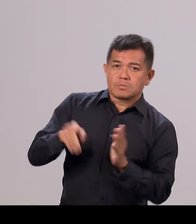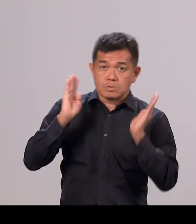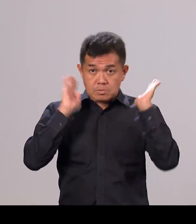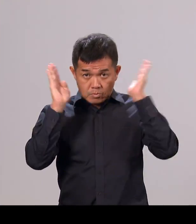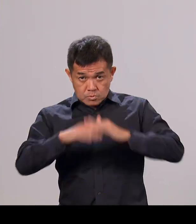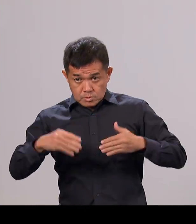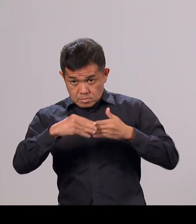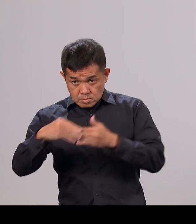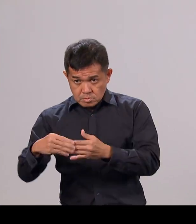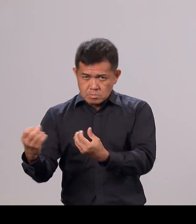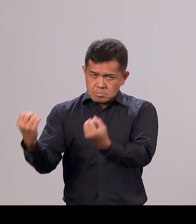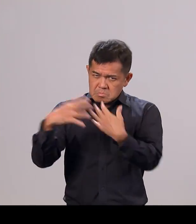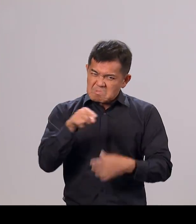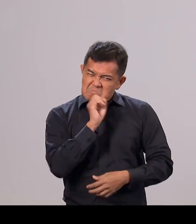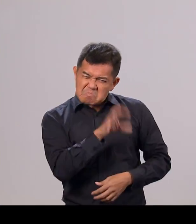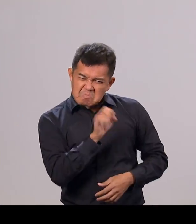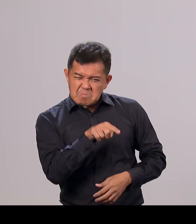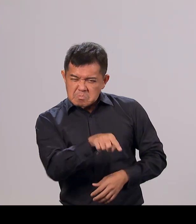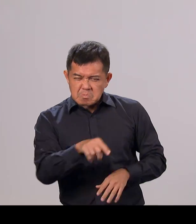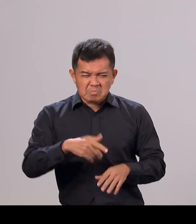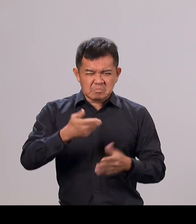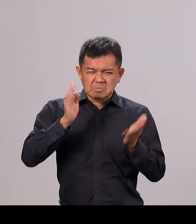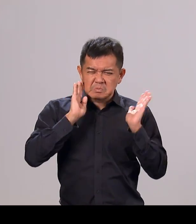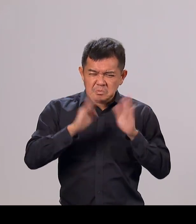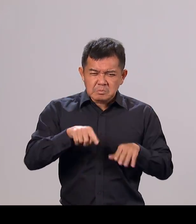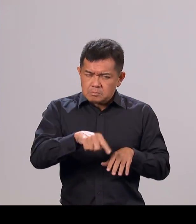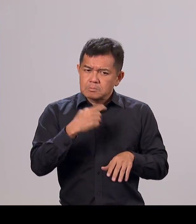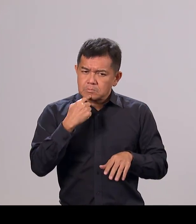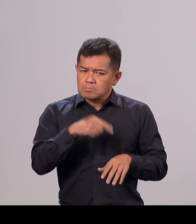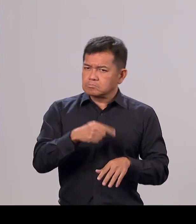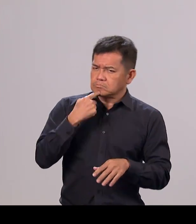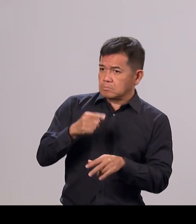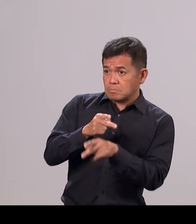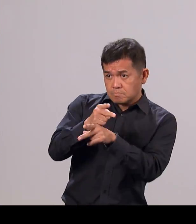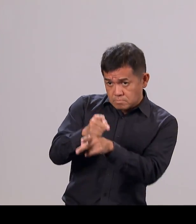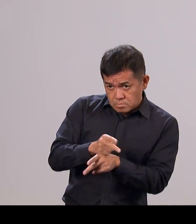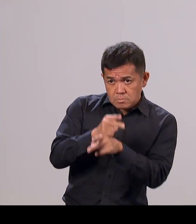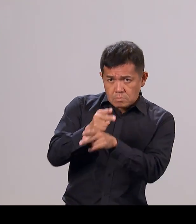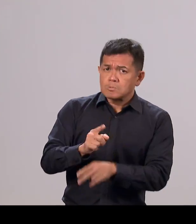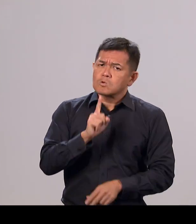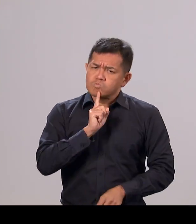I am glad they are vigilant, making sure that the Islam, preached and practised in Singapore, suits our multiracial context.